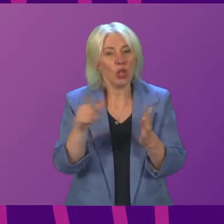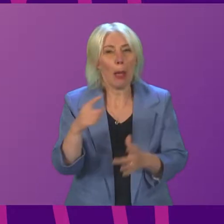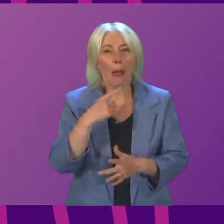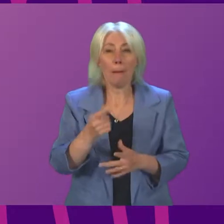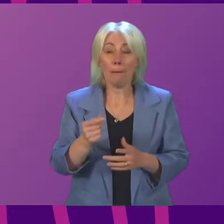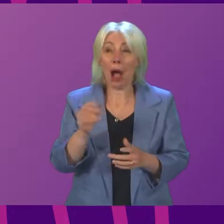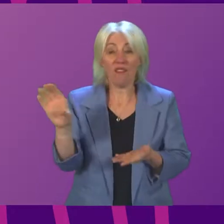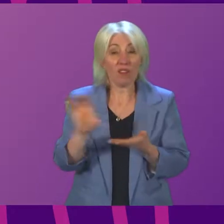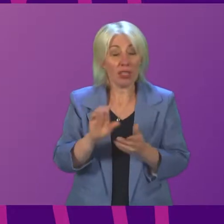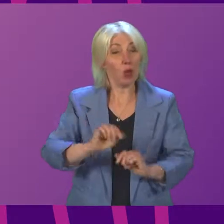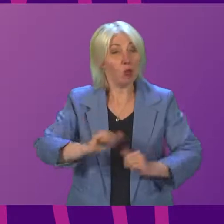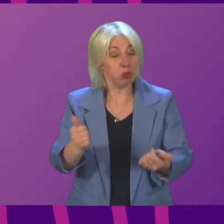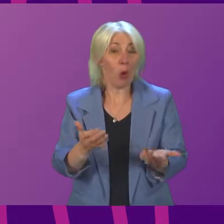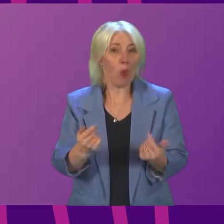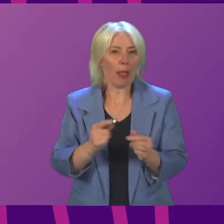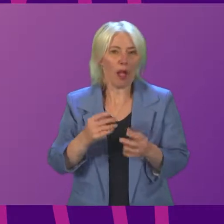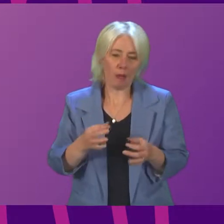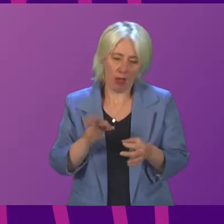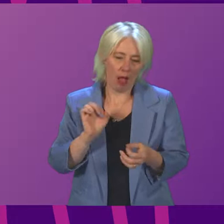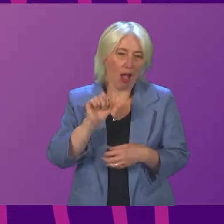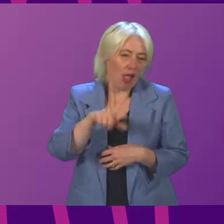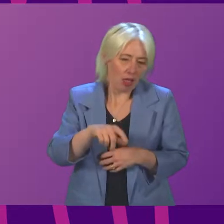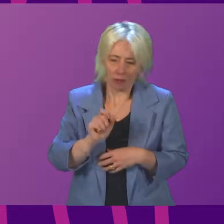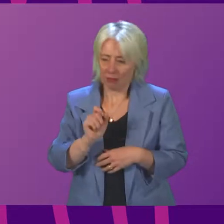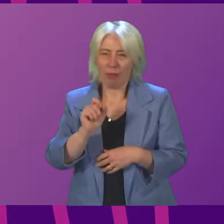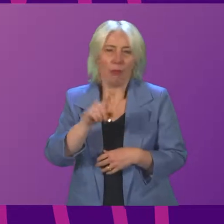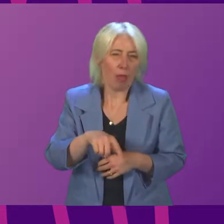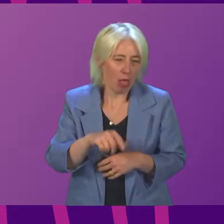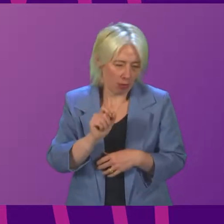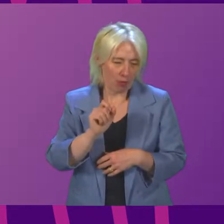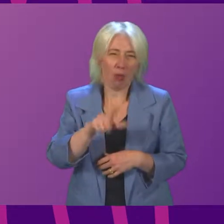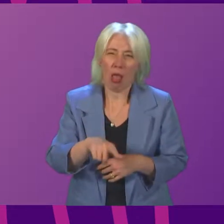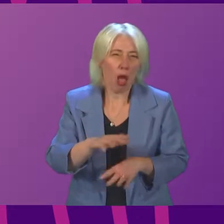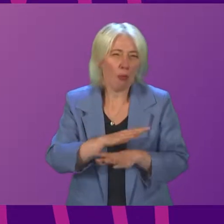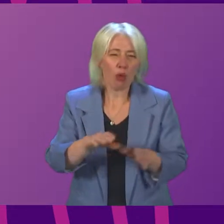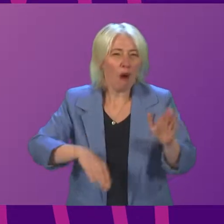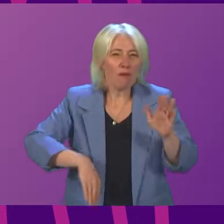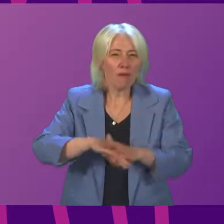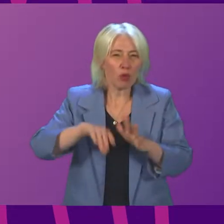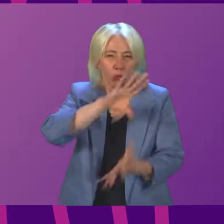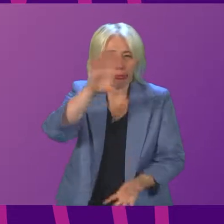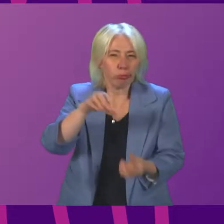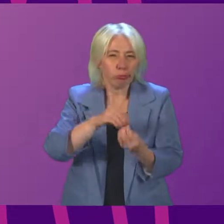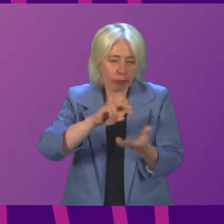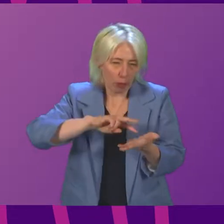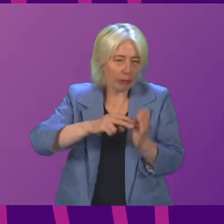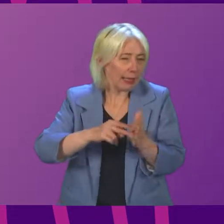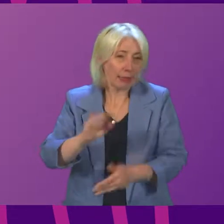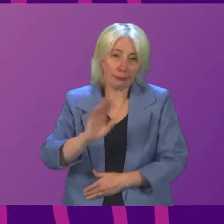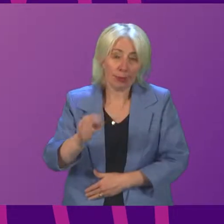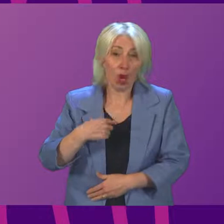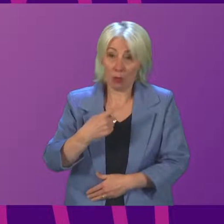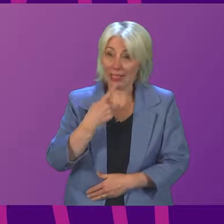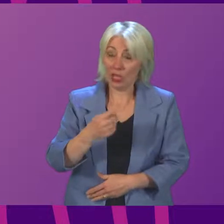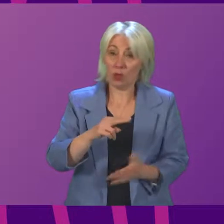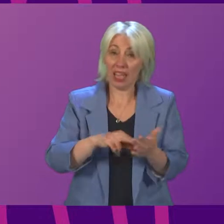drabs and is not part of a fully fledged and comprehensive plan. When the NHS recovery plan